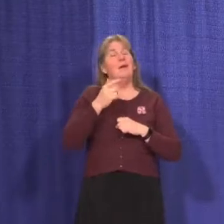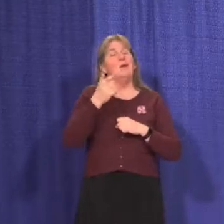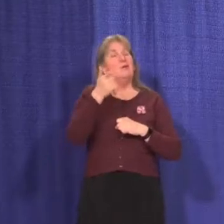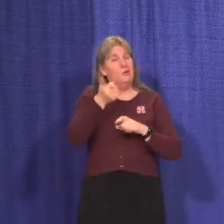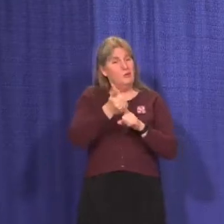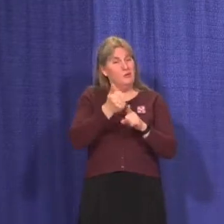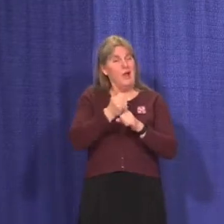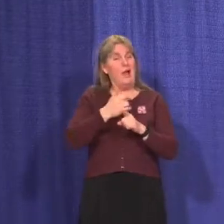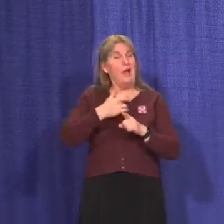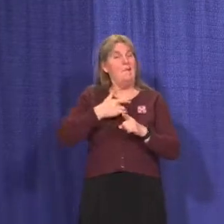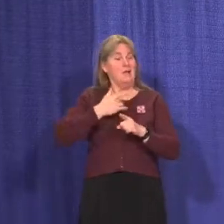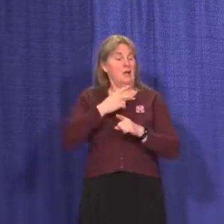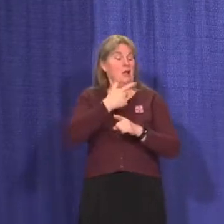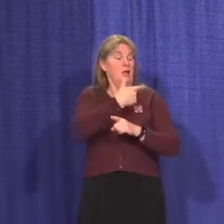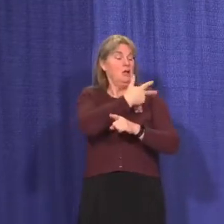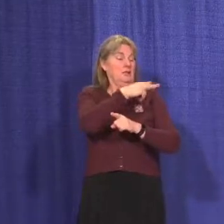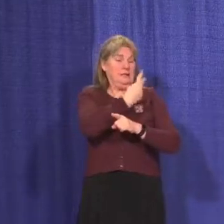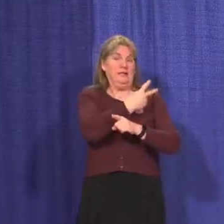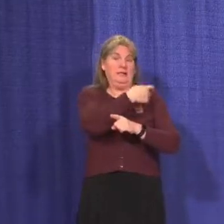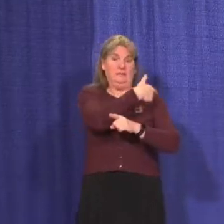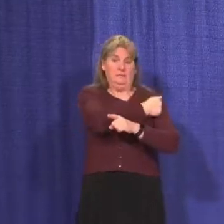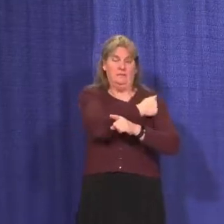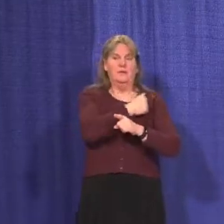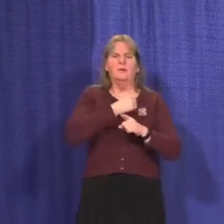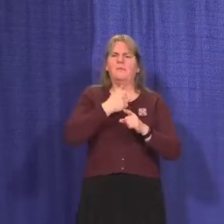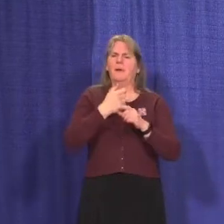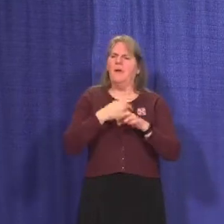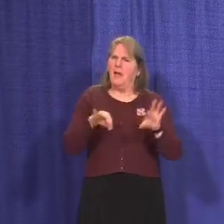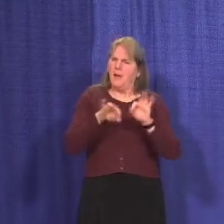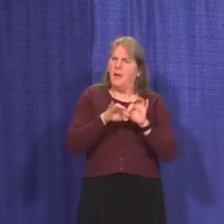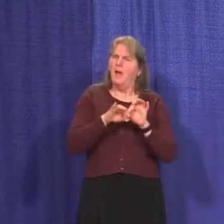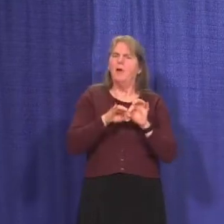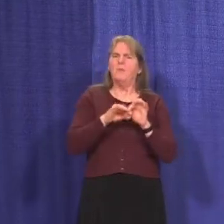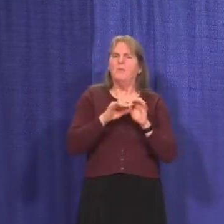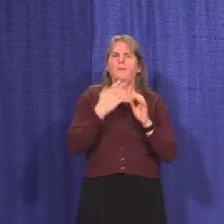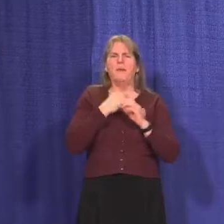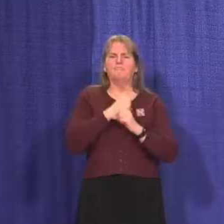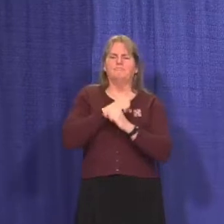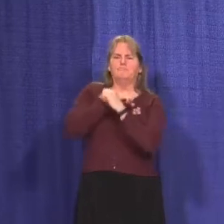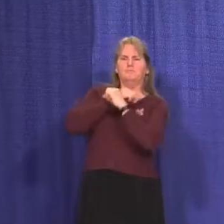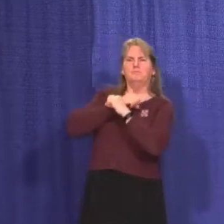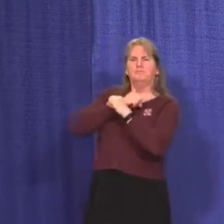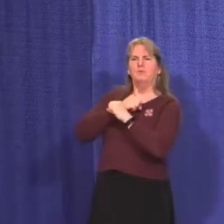ensure you are protected. At a small price to pay for such